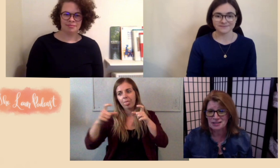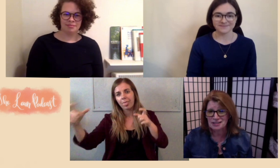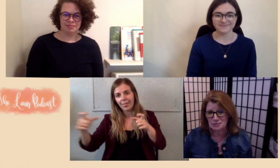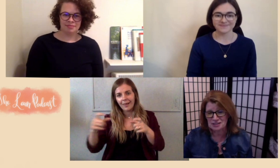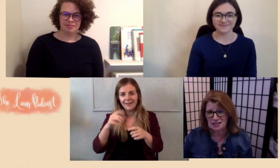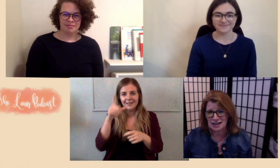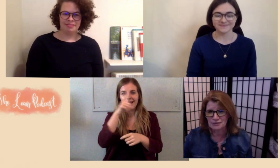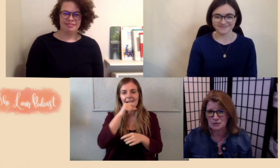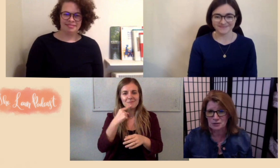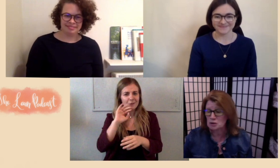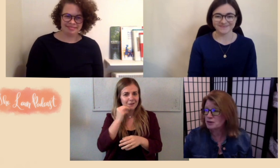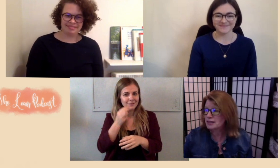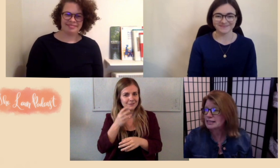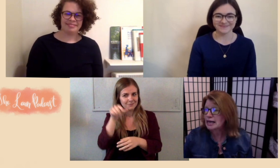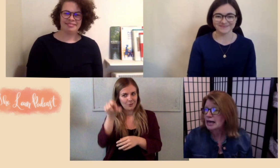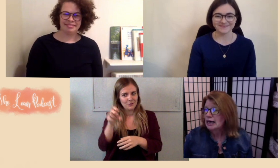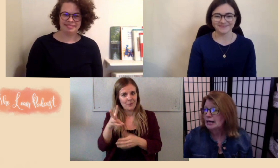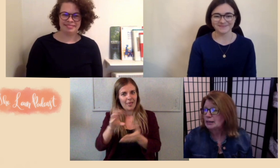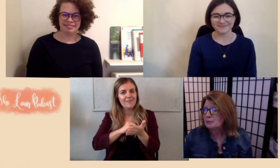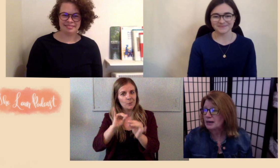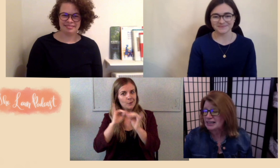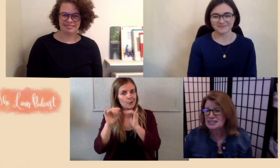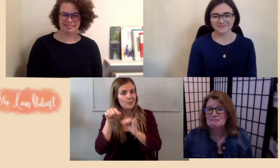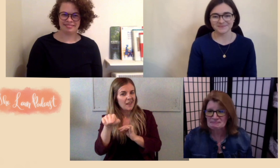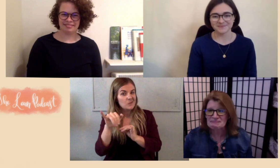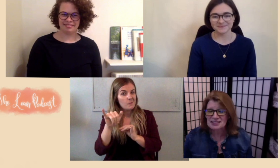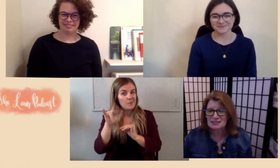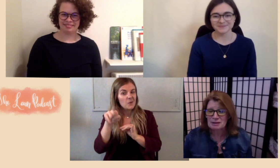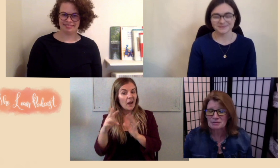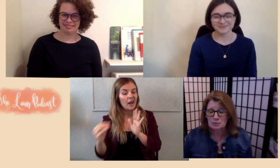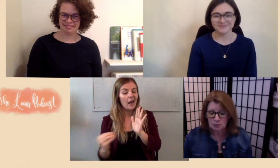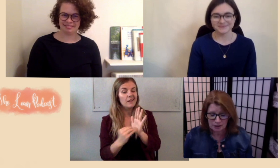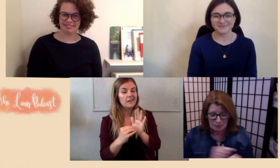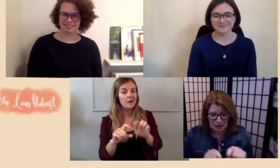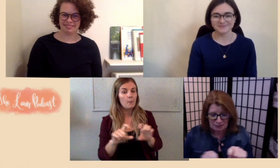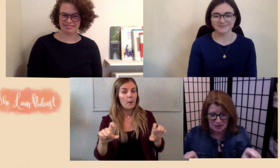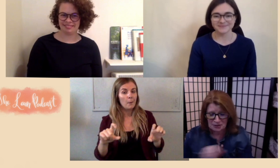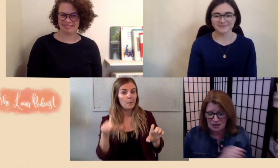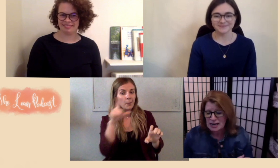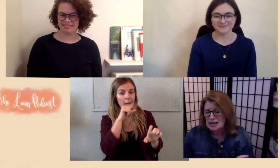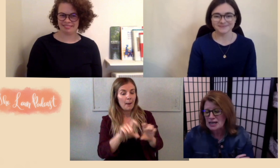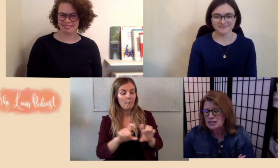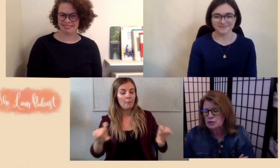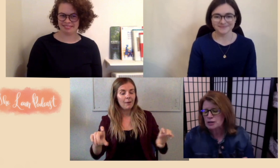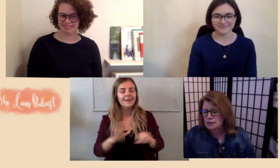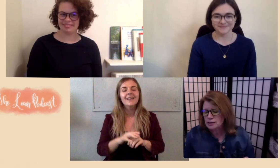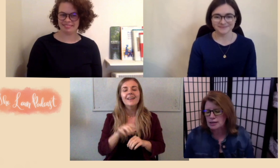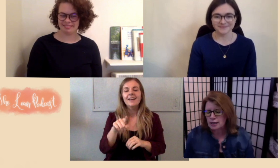but maybe you could put it at the bottom of the screen. This is the Interpreting Institute for Reflection